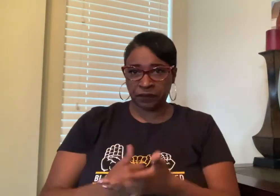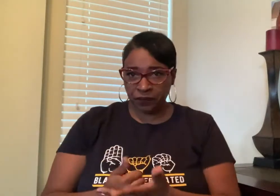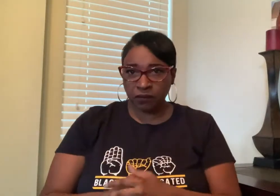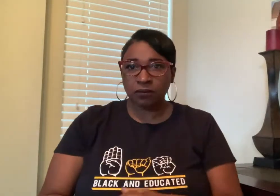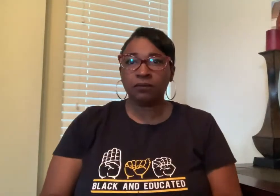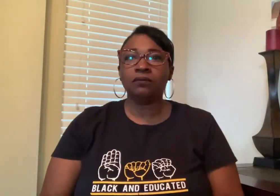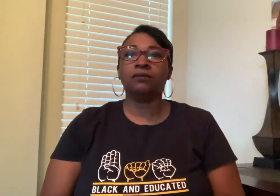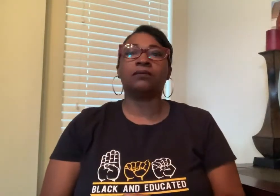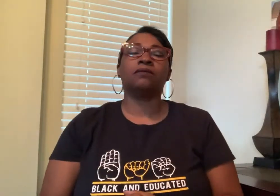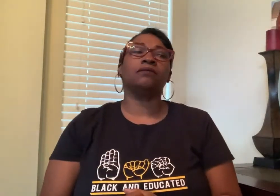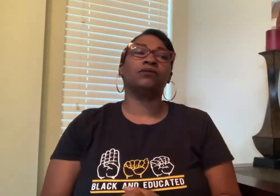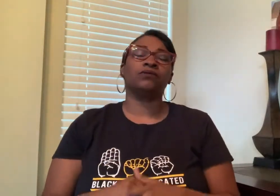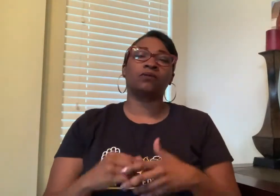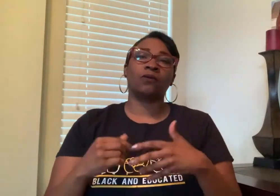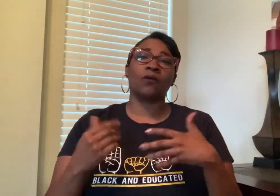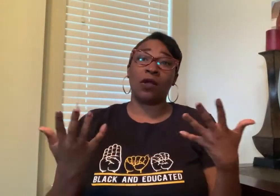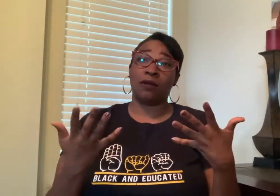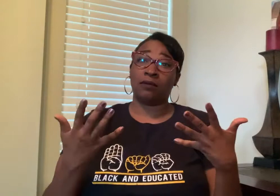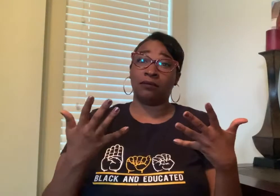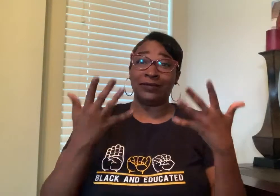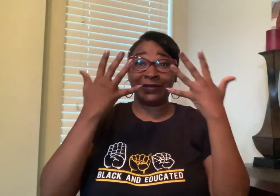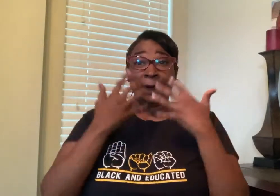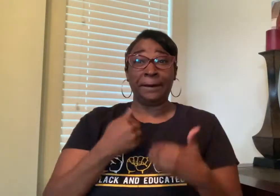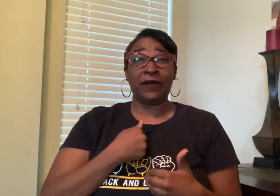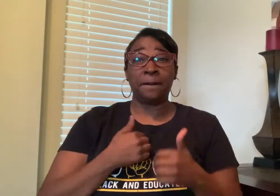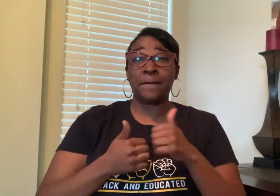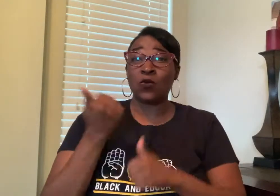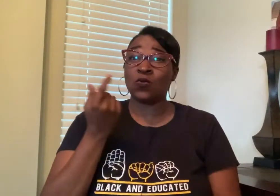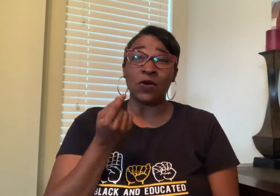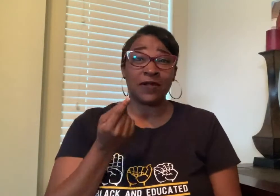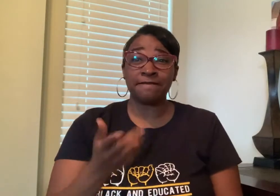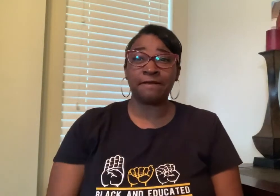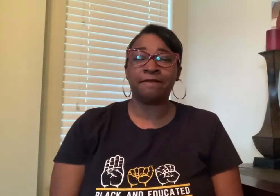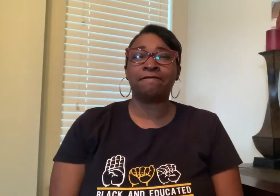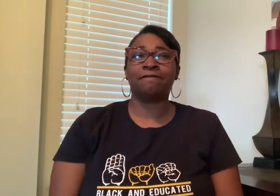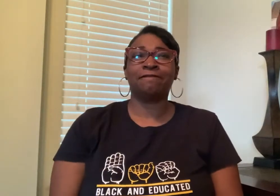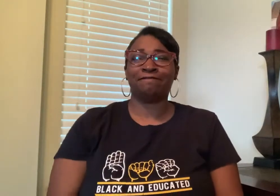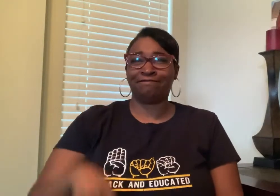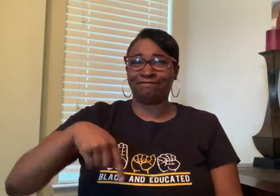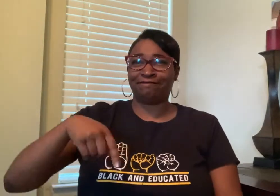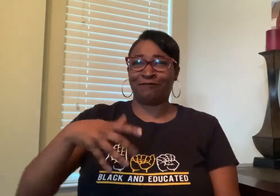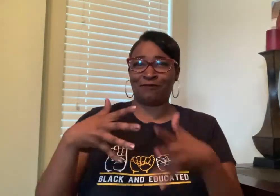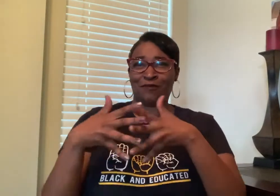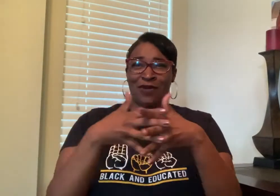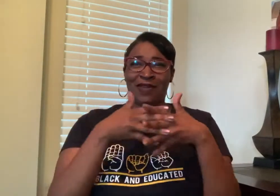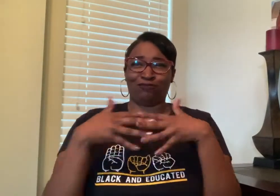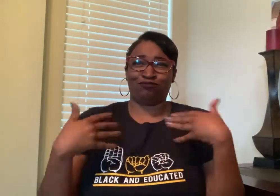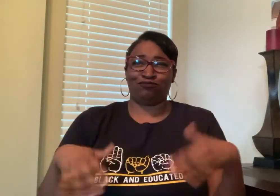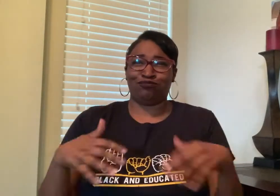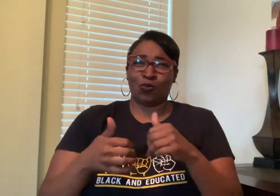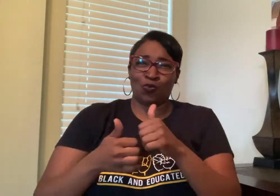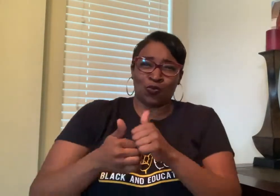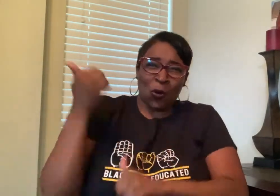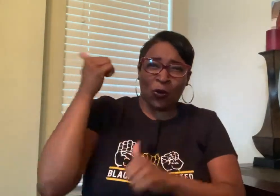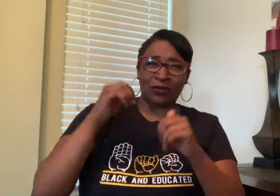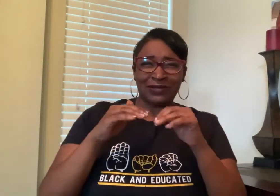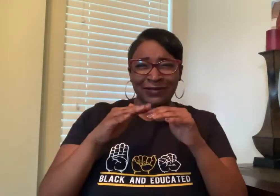Stories that span decades, from childhood experiences, school, work,and organizations.